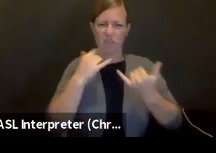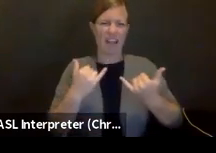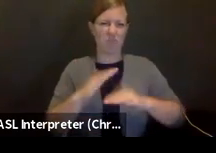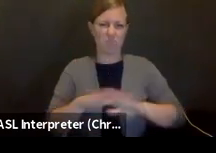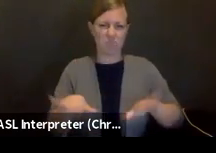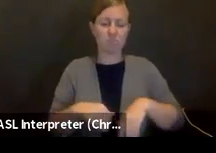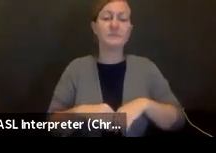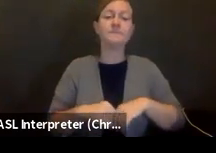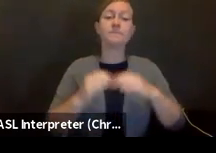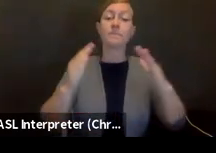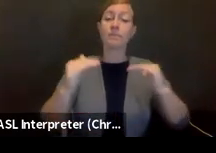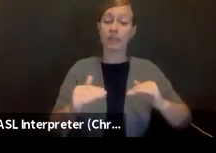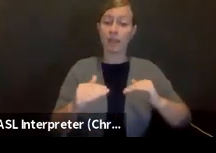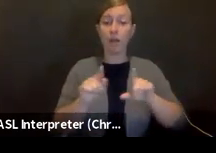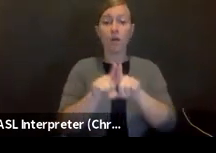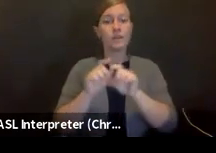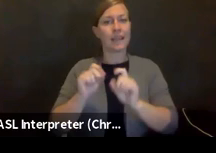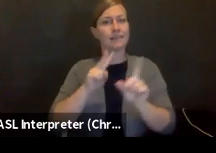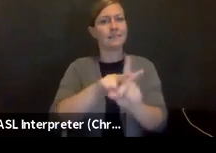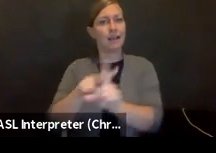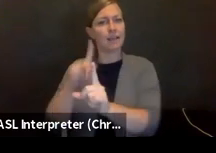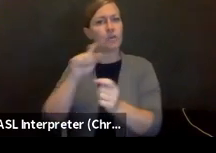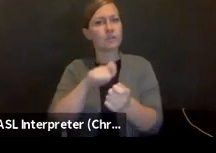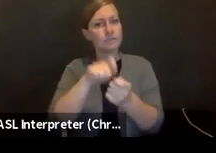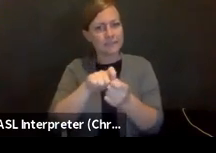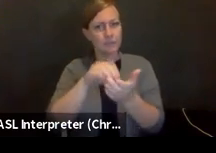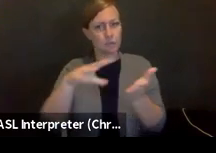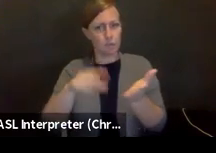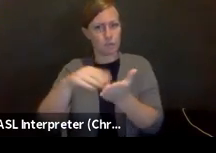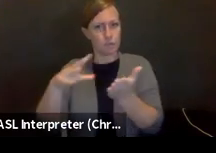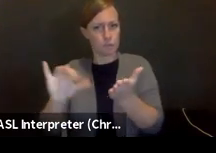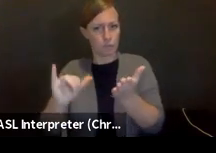ESD 189 - Amy Colburn: And again, I can also assign this to individual students. So I'm just going to say, submit so we can see what this looks like.